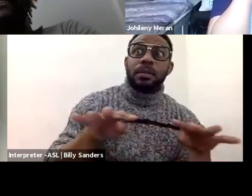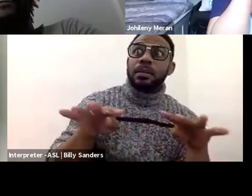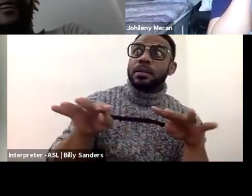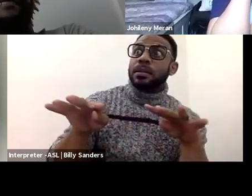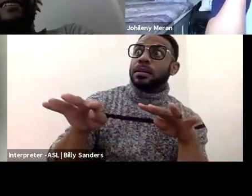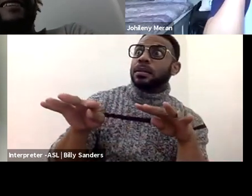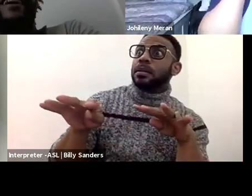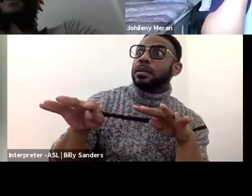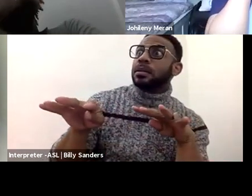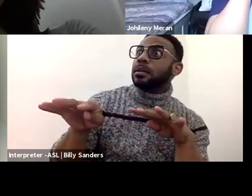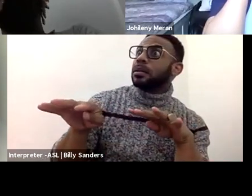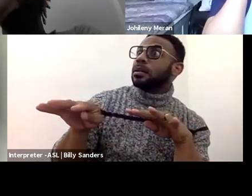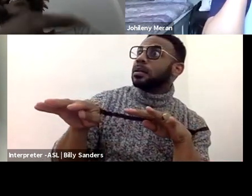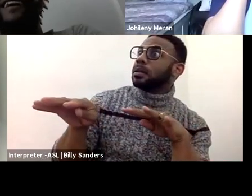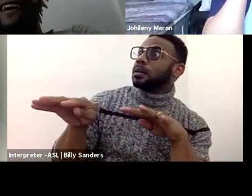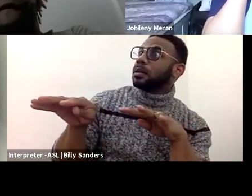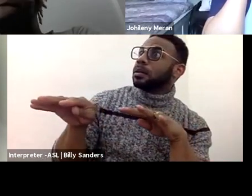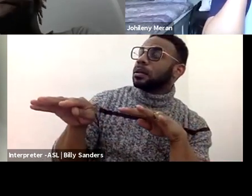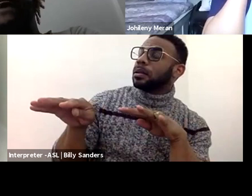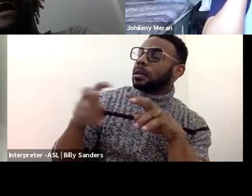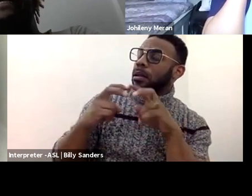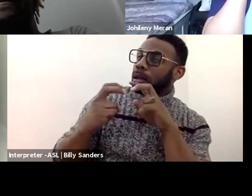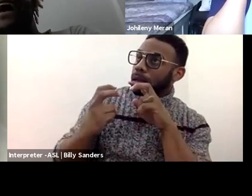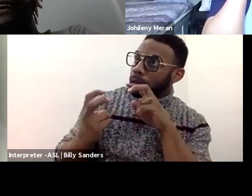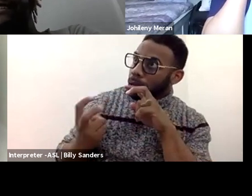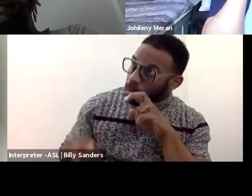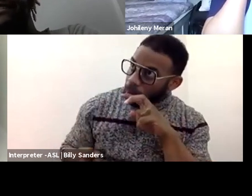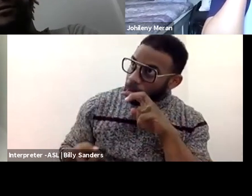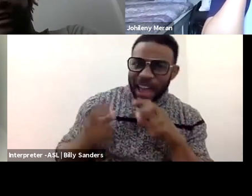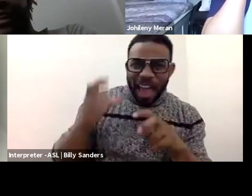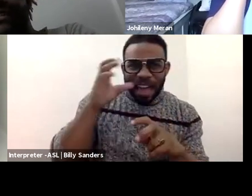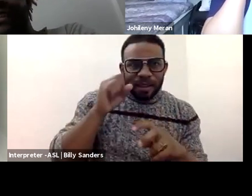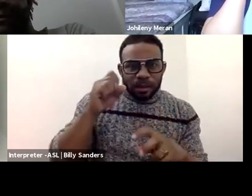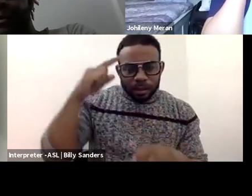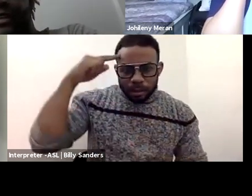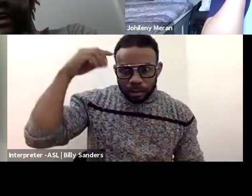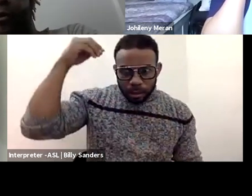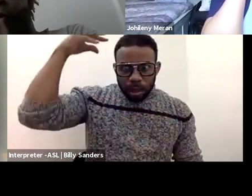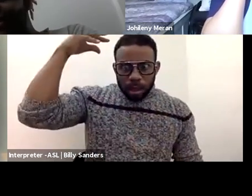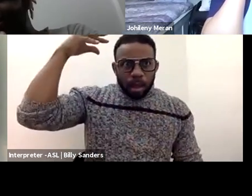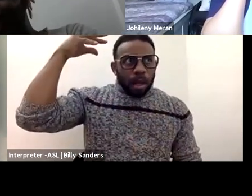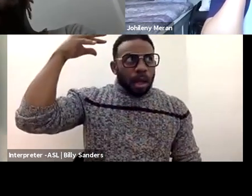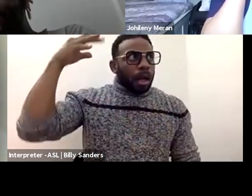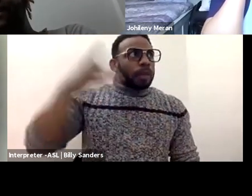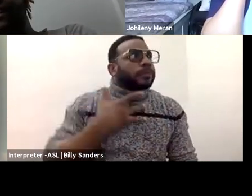looked at her and I guess she realized at that moment like what she physically verbalized.